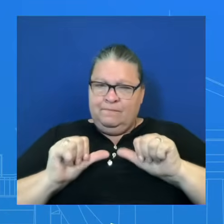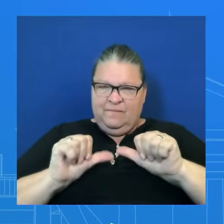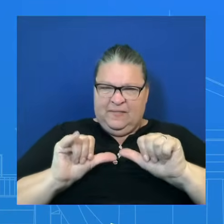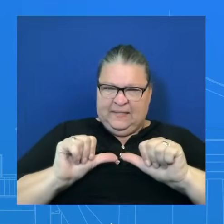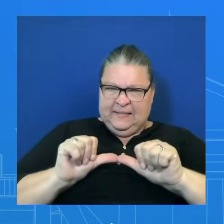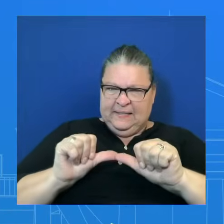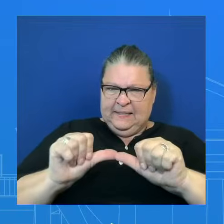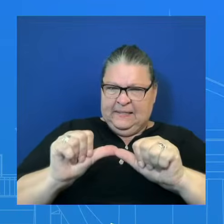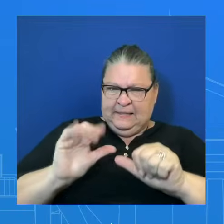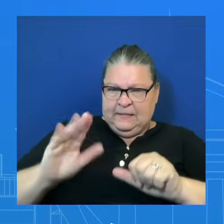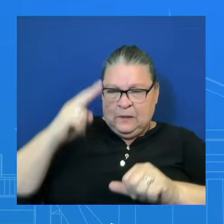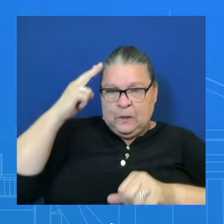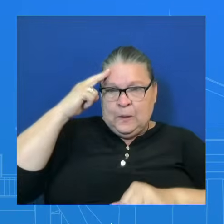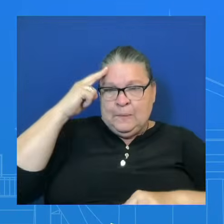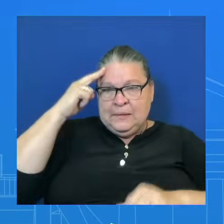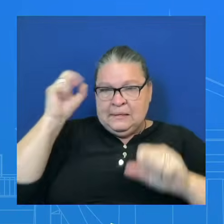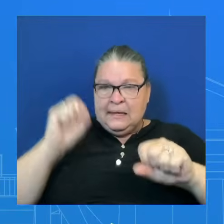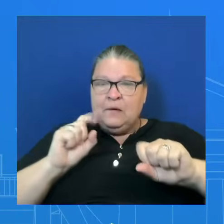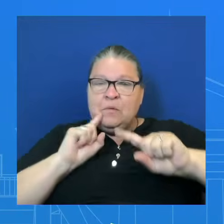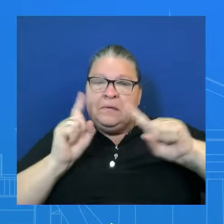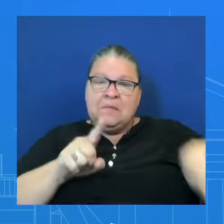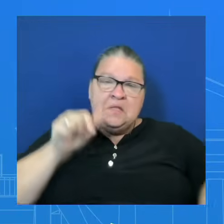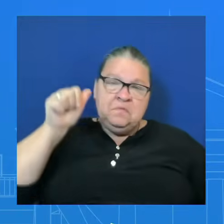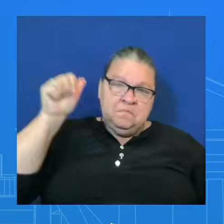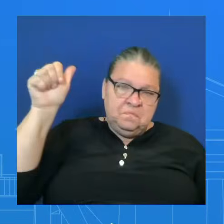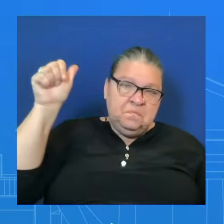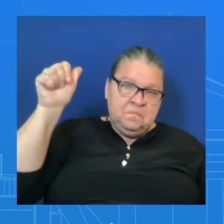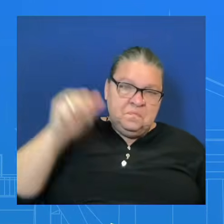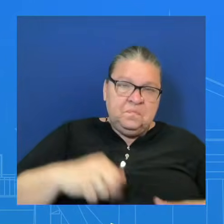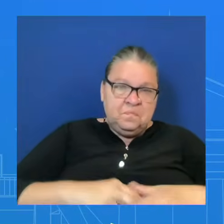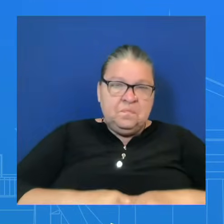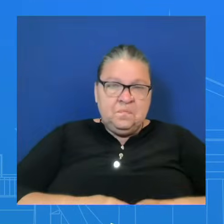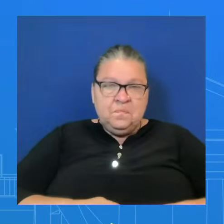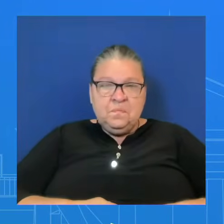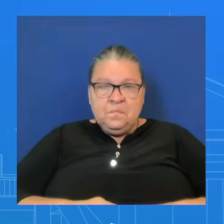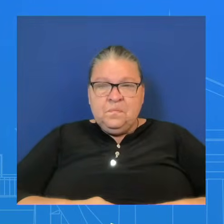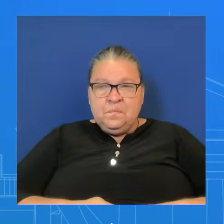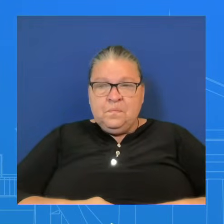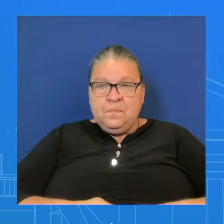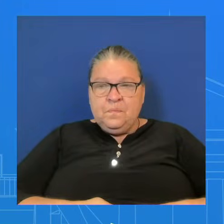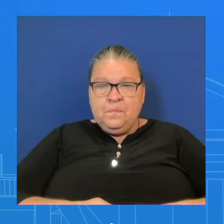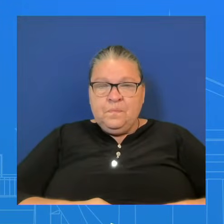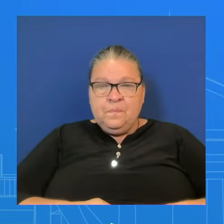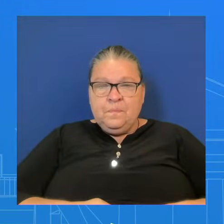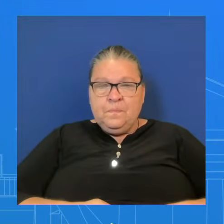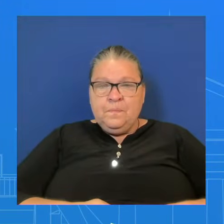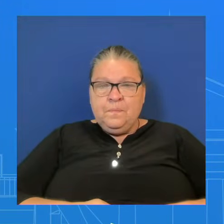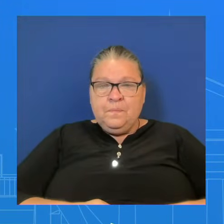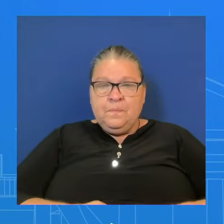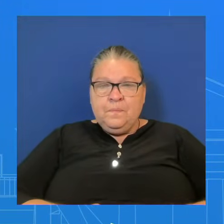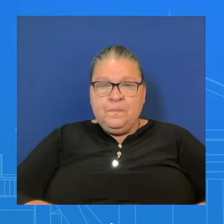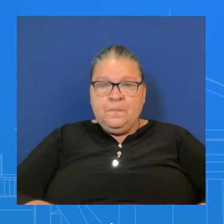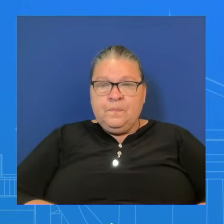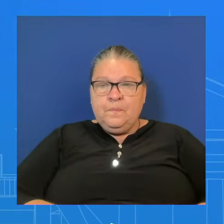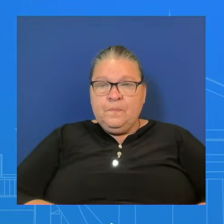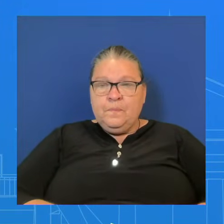The Press: And then, on a separate topic, I also wanted to ask you about another visit from a foreign leader coming up later this month: India's Prime Minister Narendra Modi.